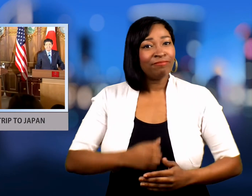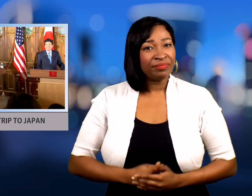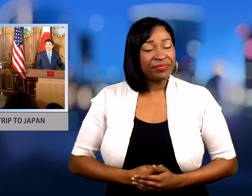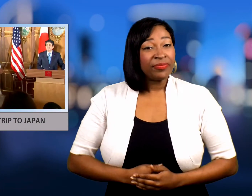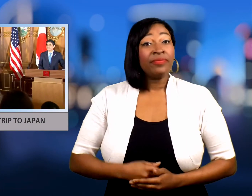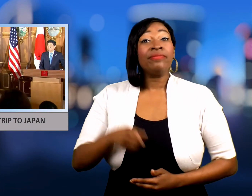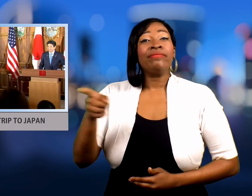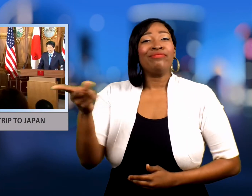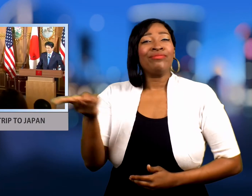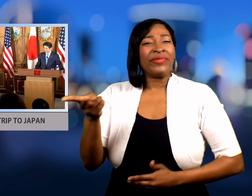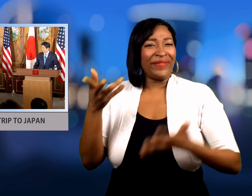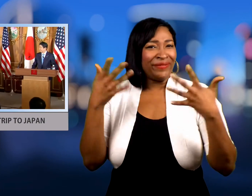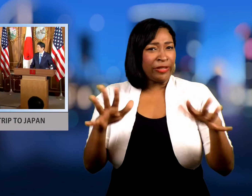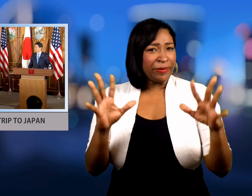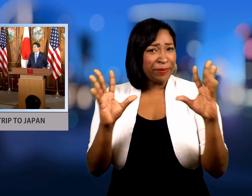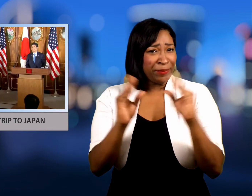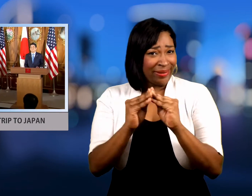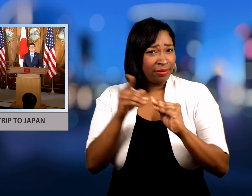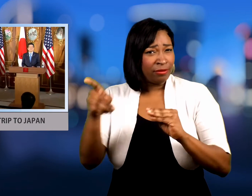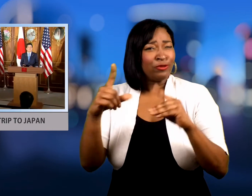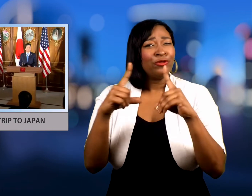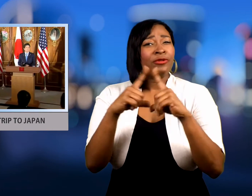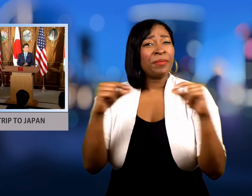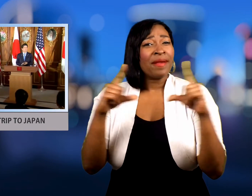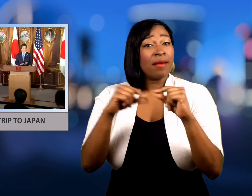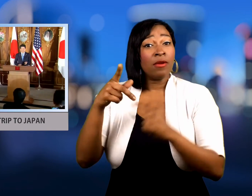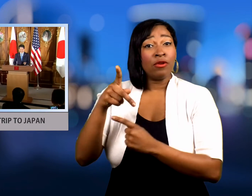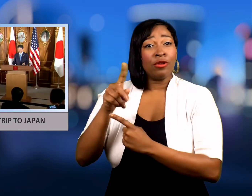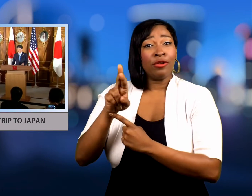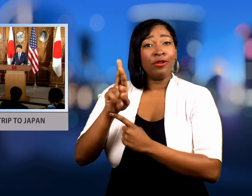While he was there he met with Japanese Prime